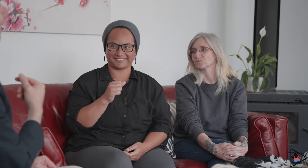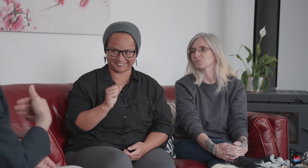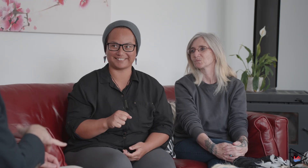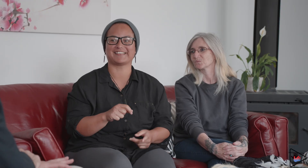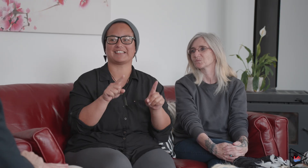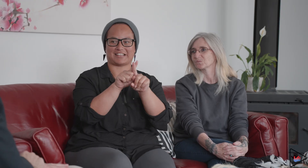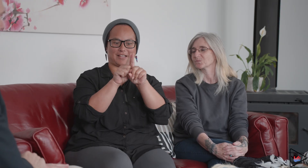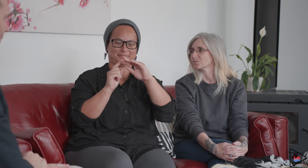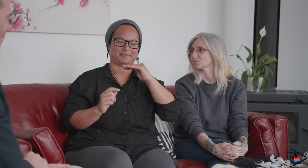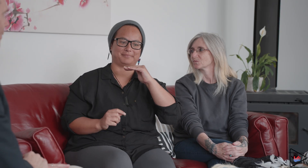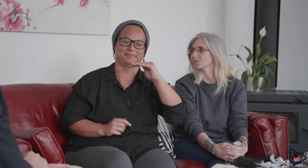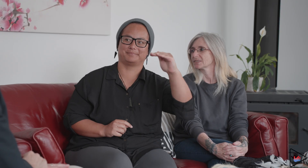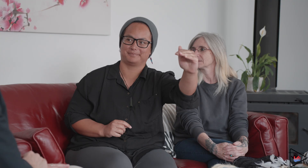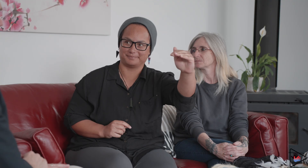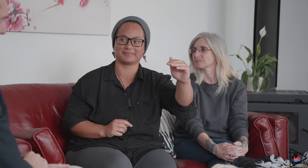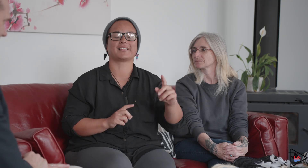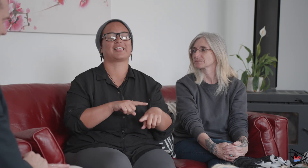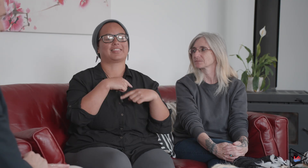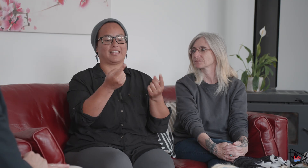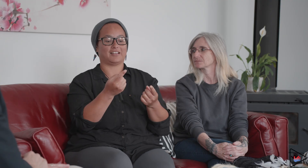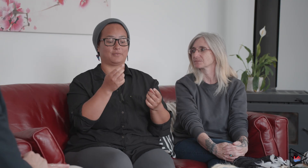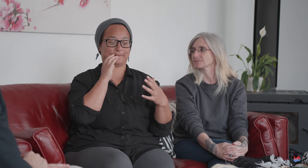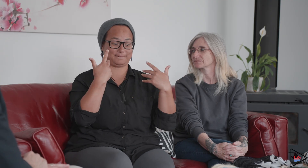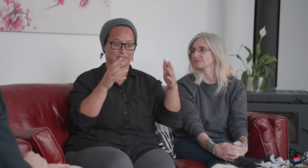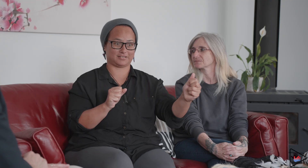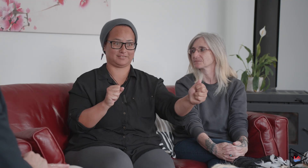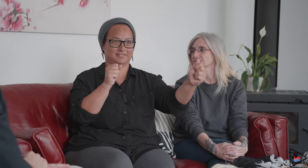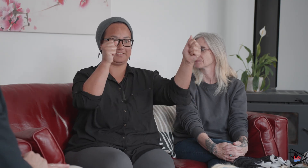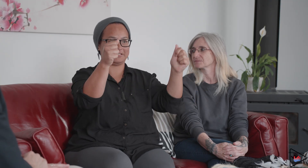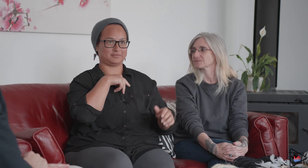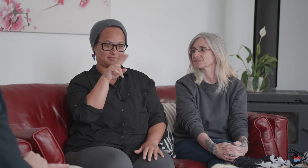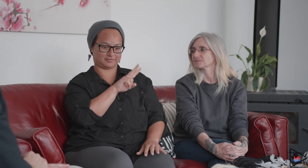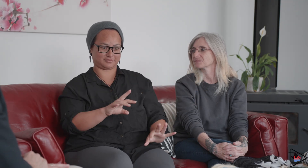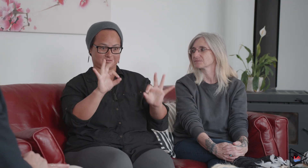So you can do it on your own? It's something you can do? Yeah. Yeah, you can. So,